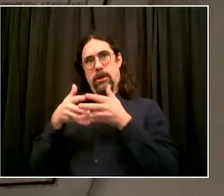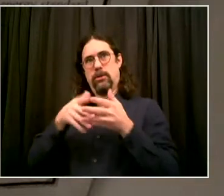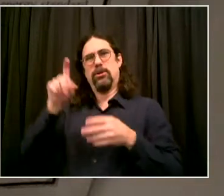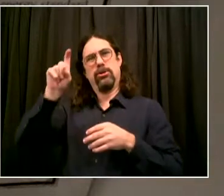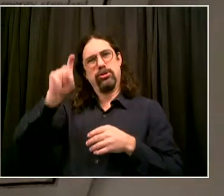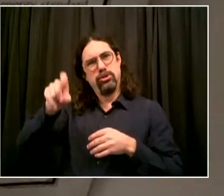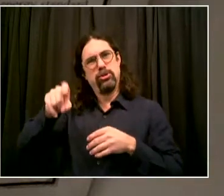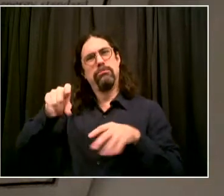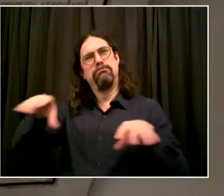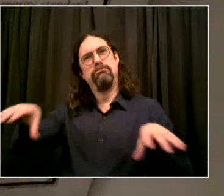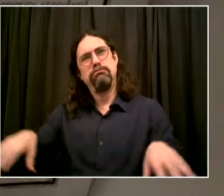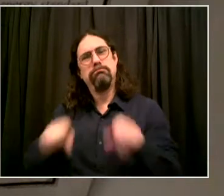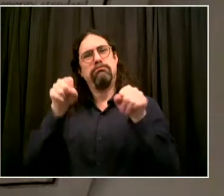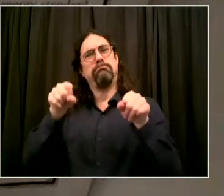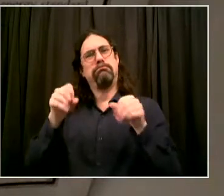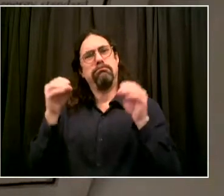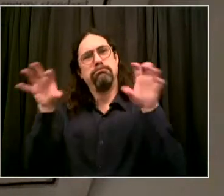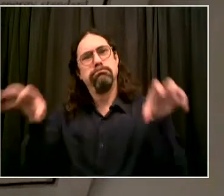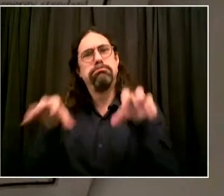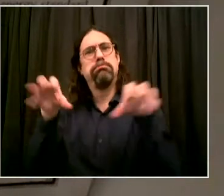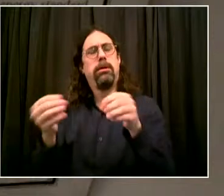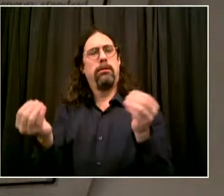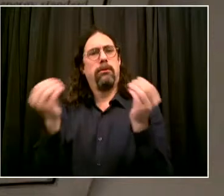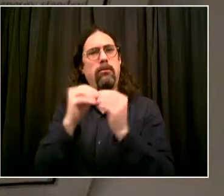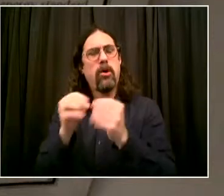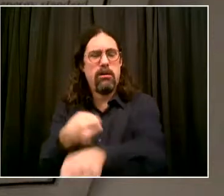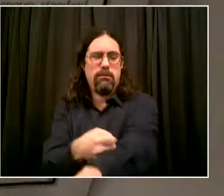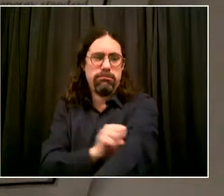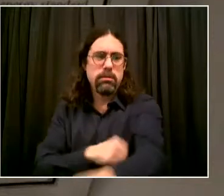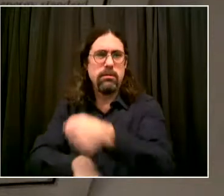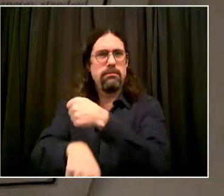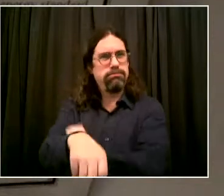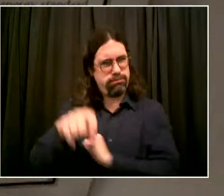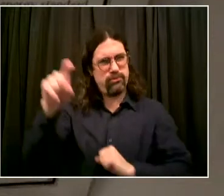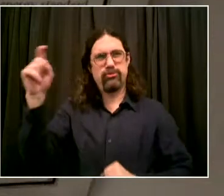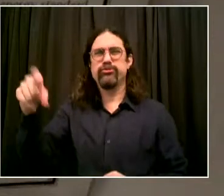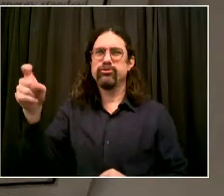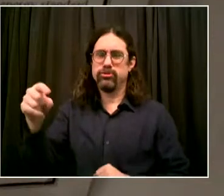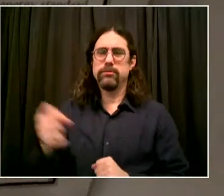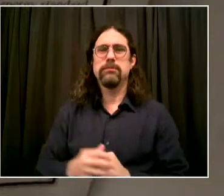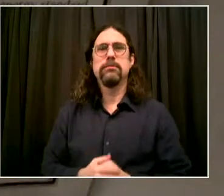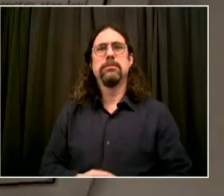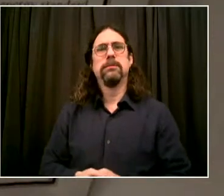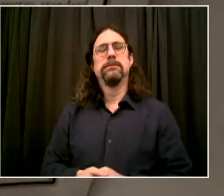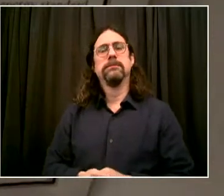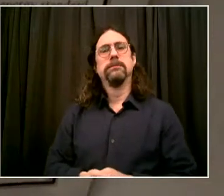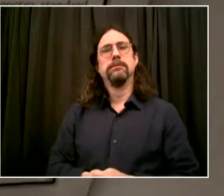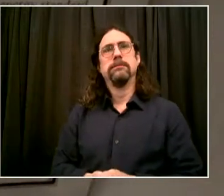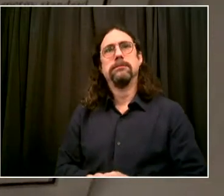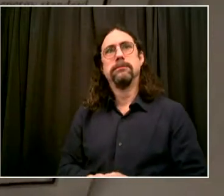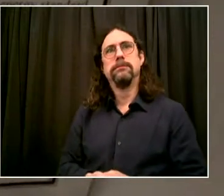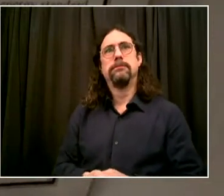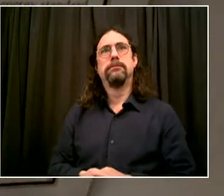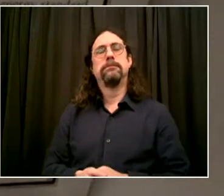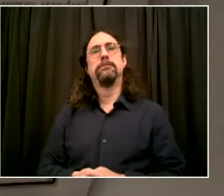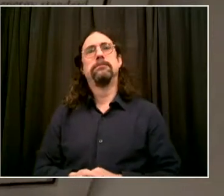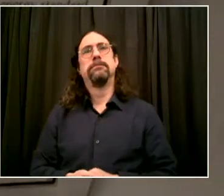IN THE FIRST PLACE, MY COLLEAGUES AT 350 ACROSS NEW YORK, PEOPLE AT NEW YORK